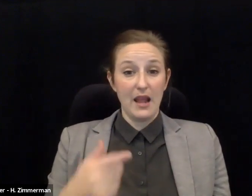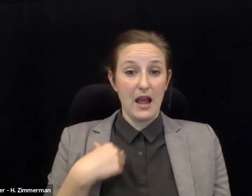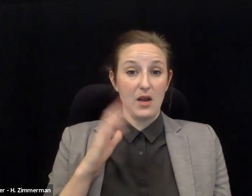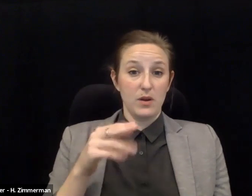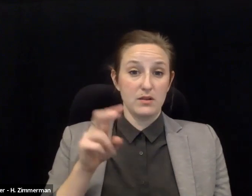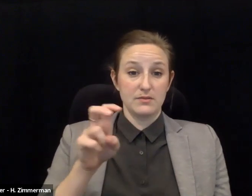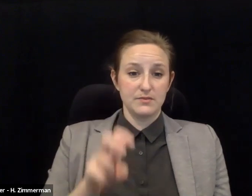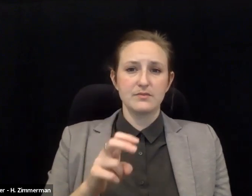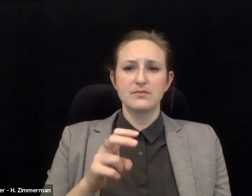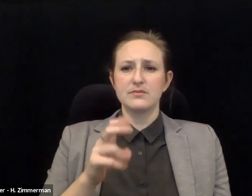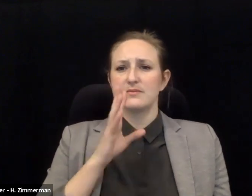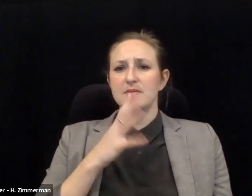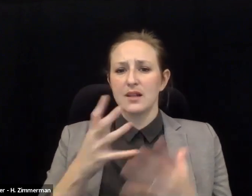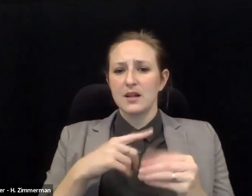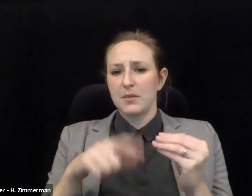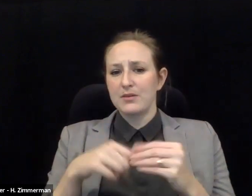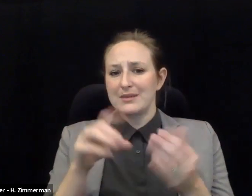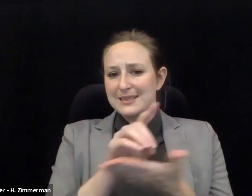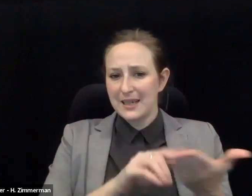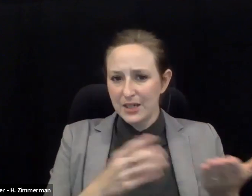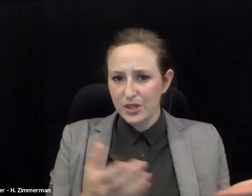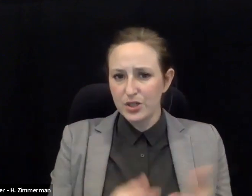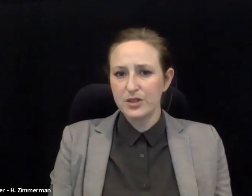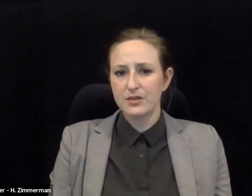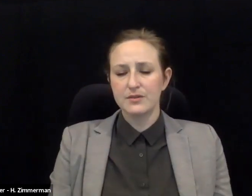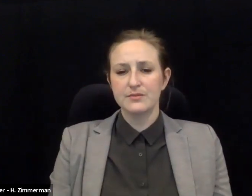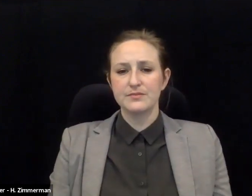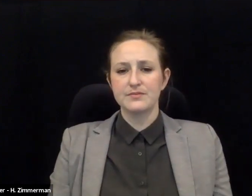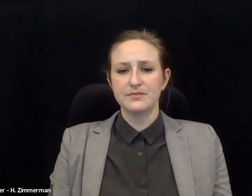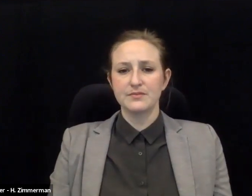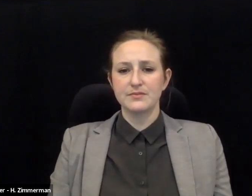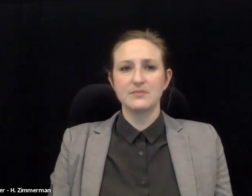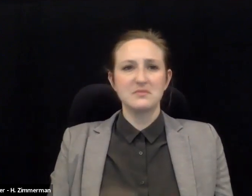of talked a lot about design here and I mean I think Rebecca has comments about